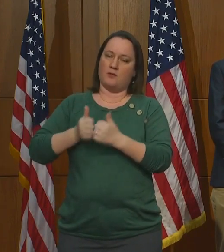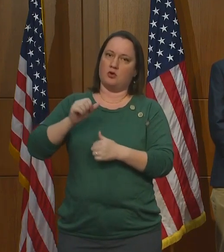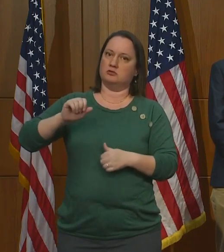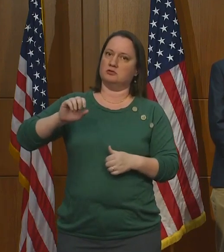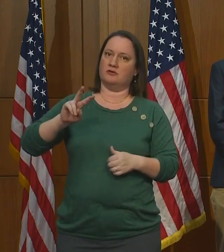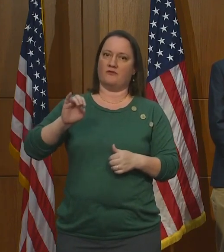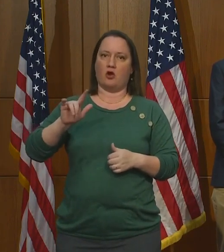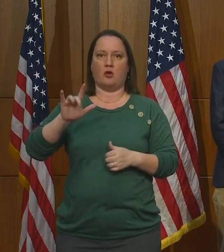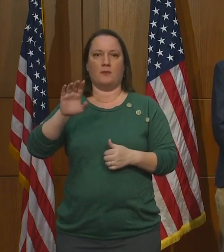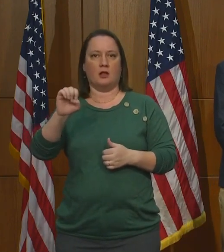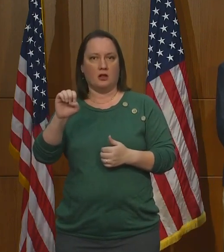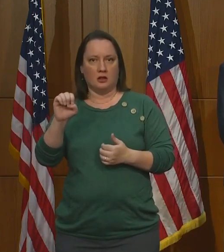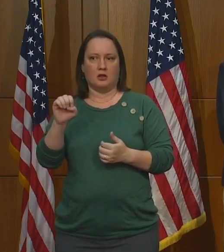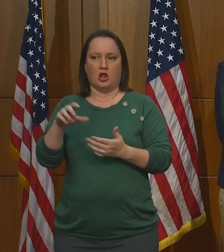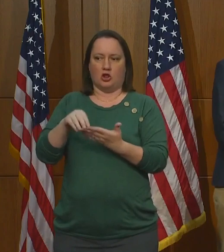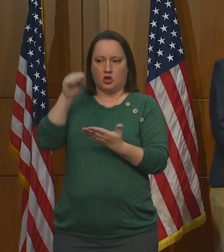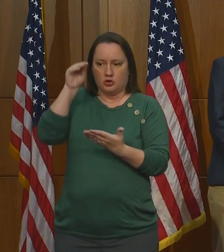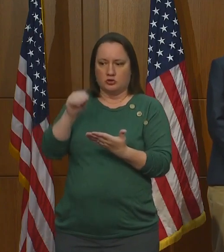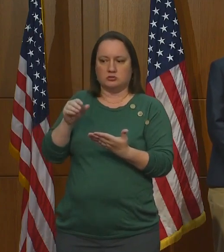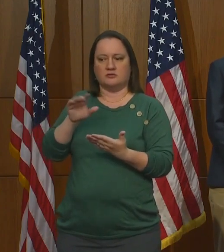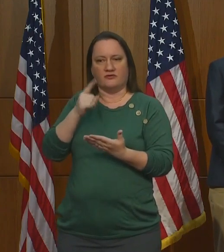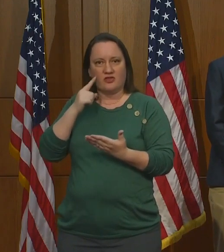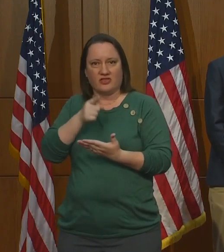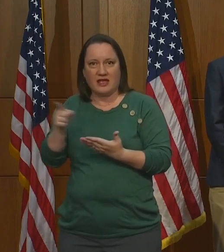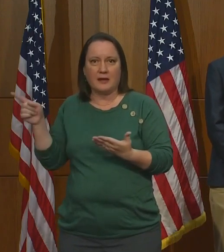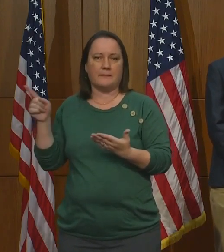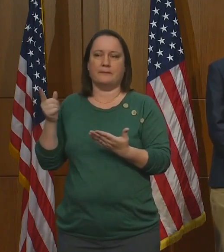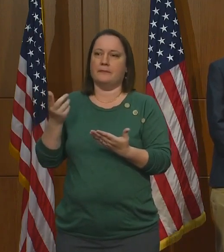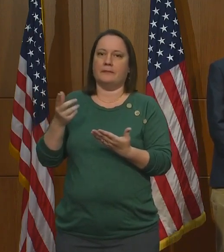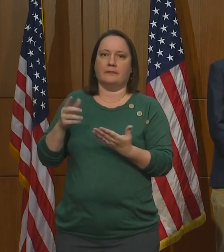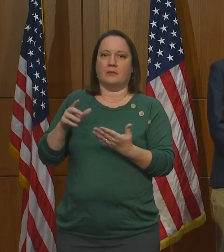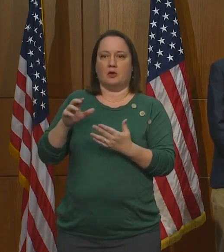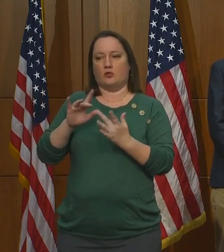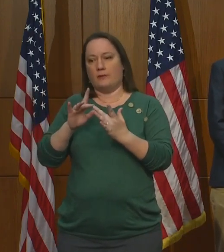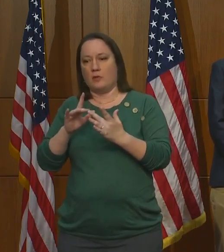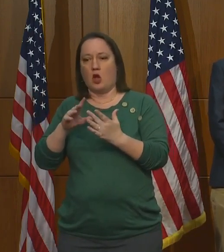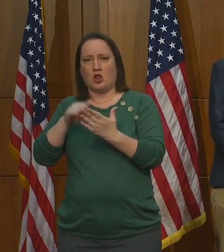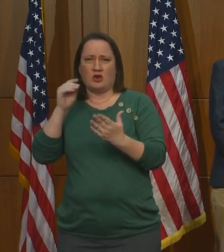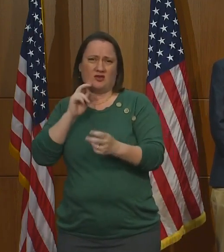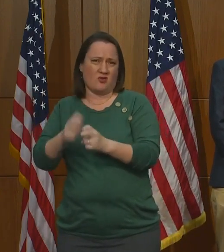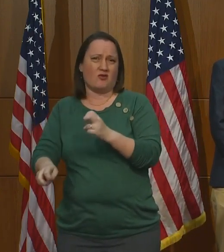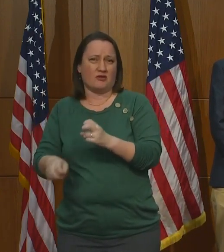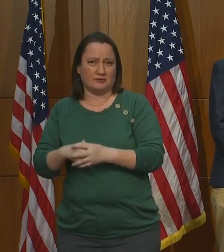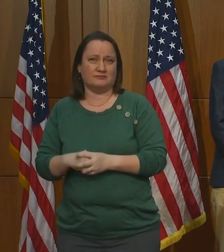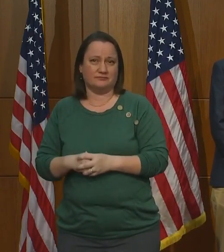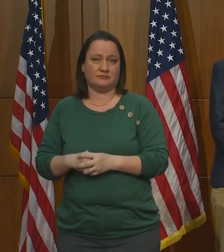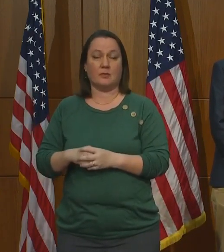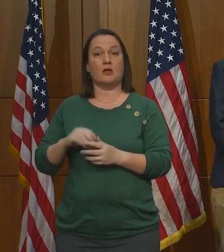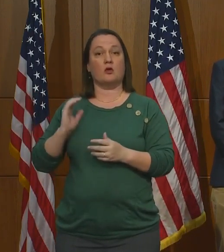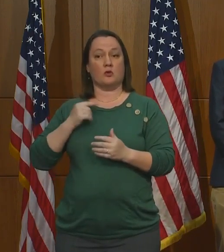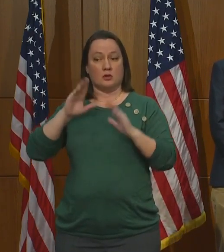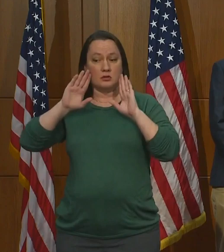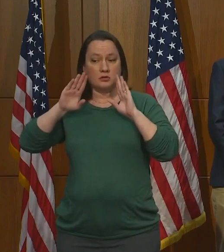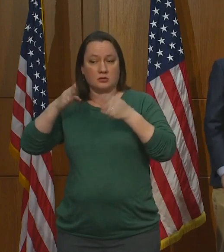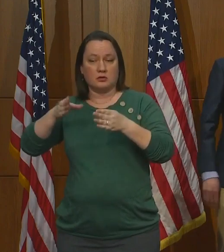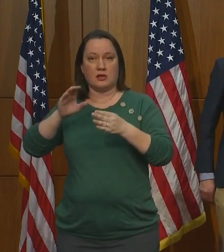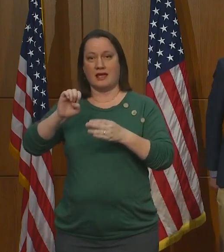LEARNERS ROOM IN PERSON INSTRUCTIONS MOST ESSENTIAL AND REMOTE LEARNING WAS THE MOST